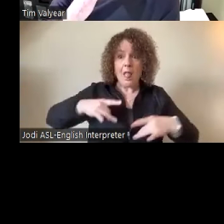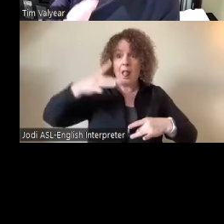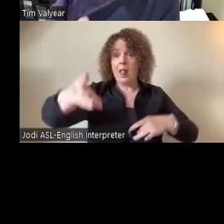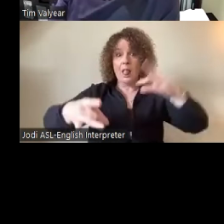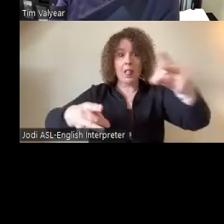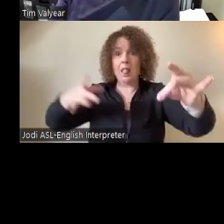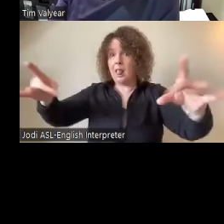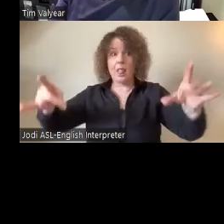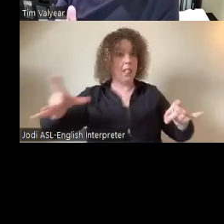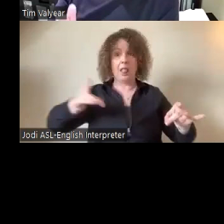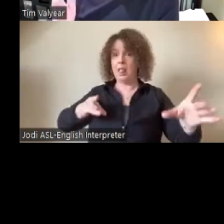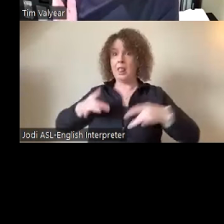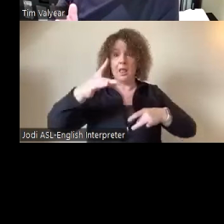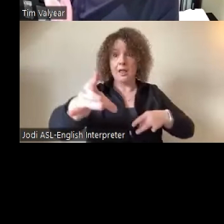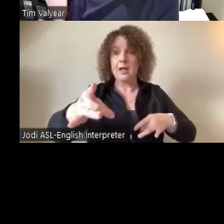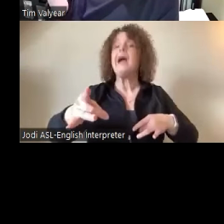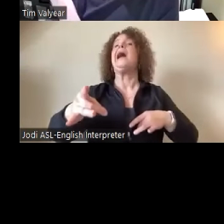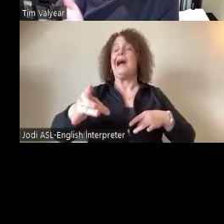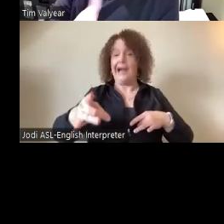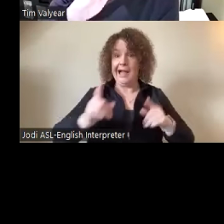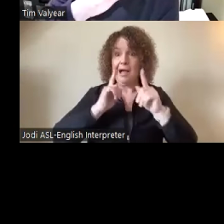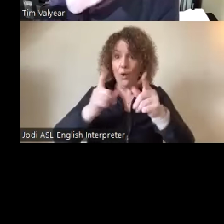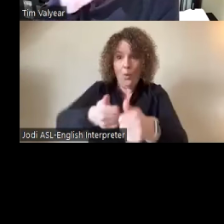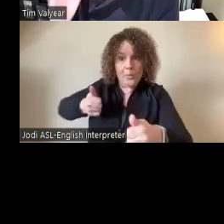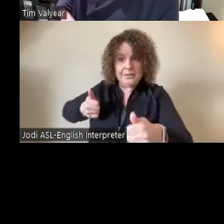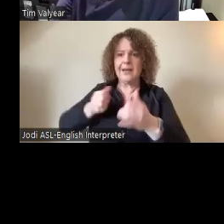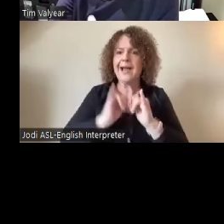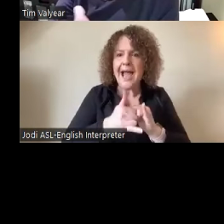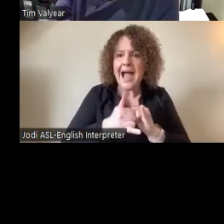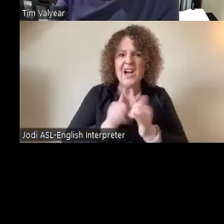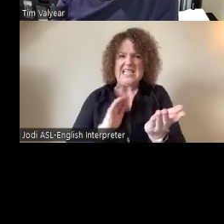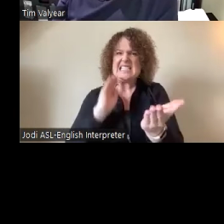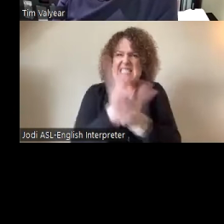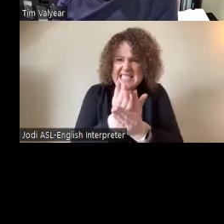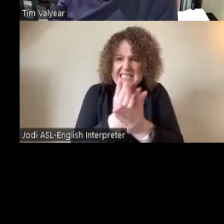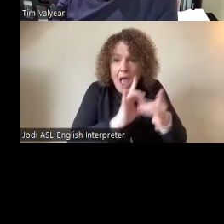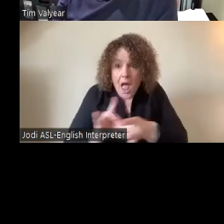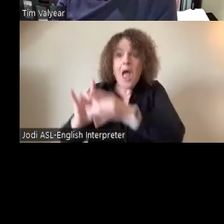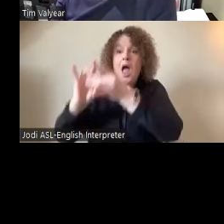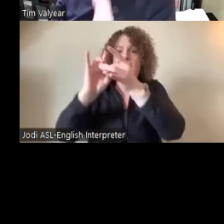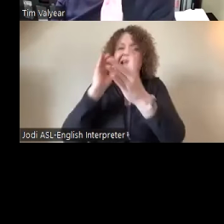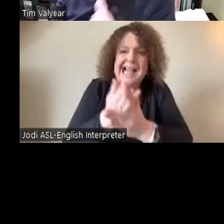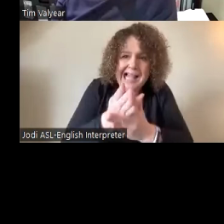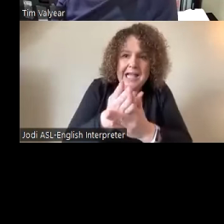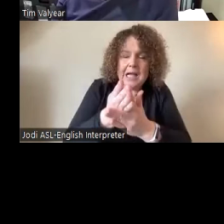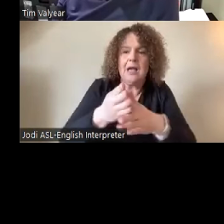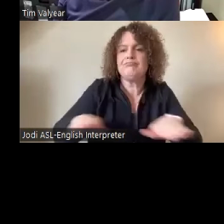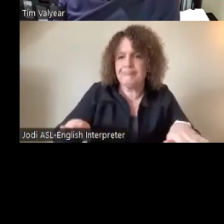front of you. So those six dots represent how infections are spread. And what we do is try to prevent that. And